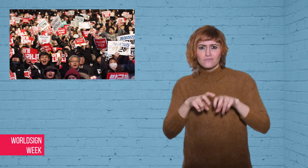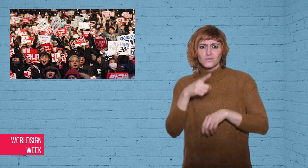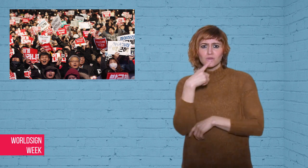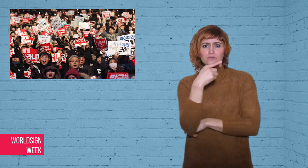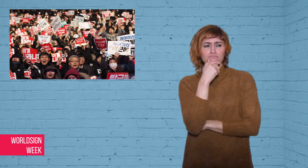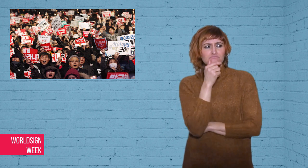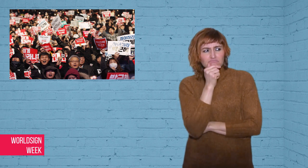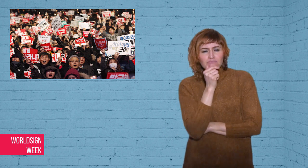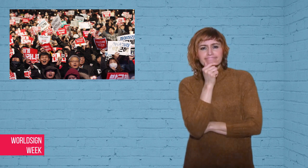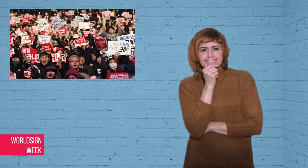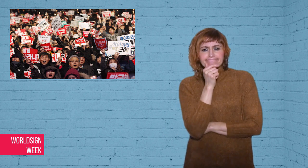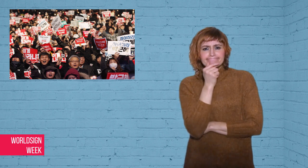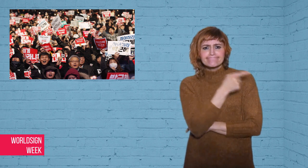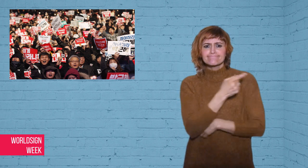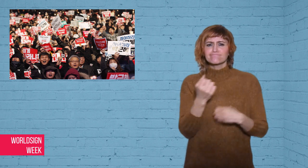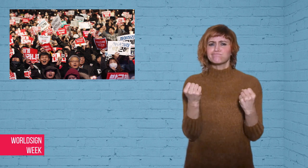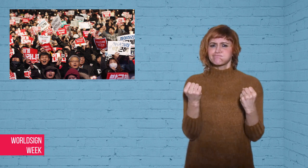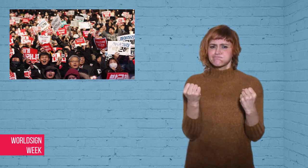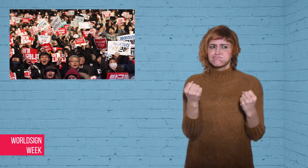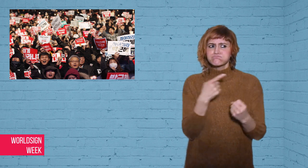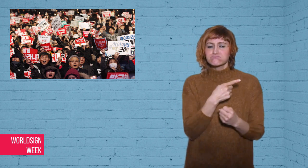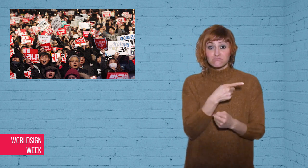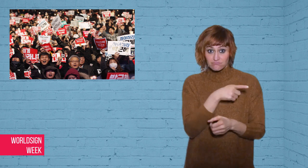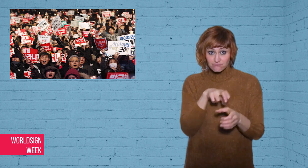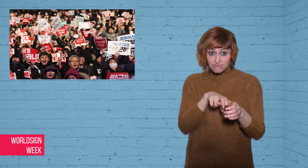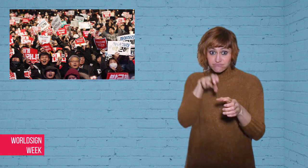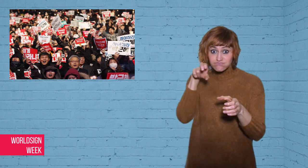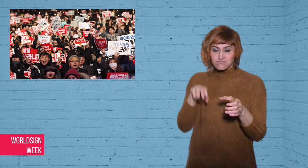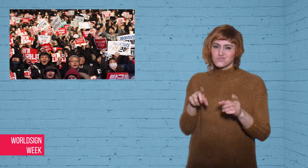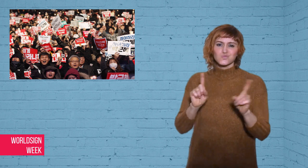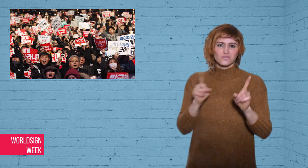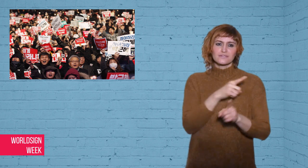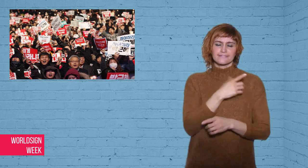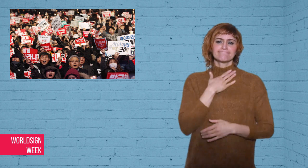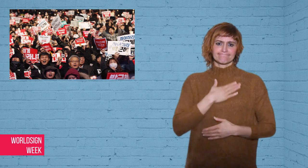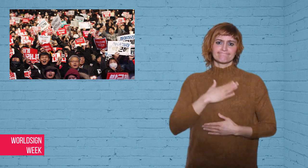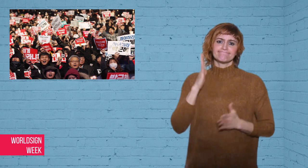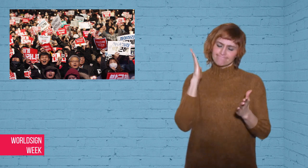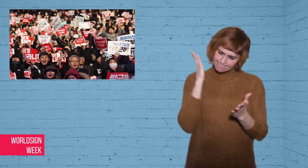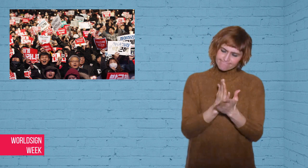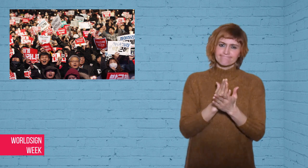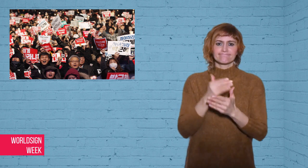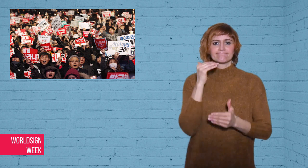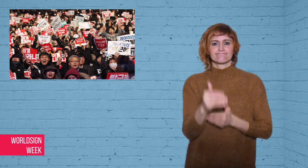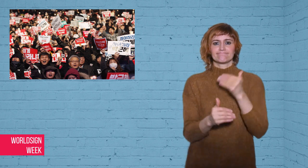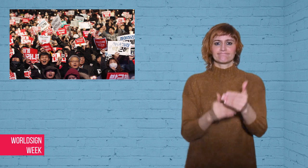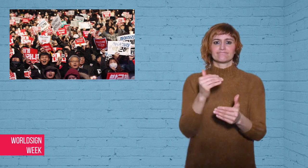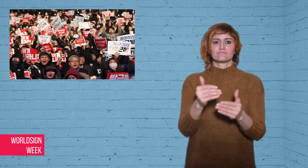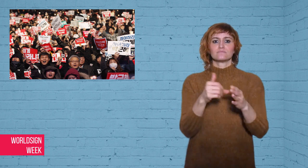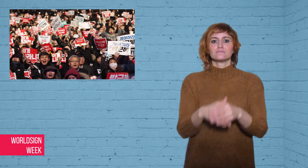Public patience is wearing thin and